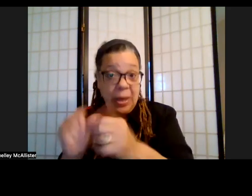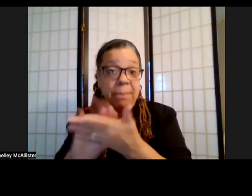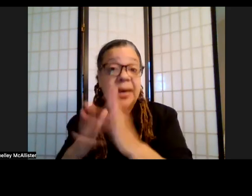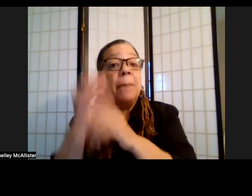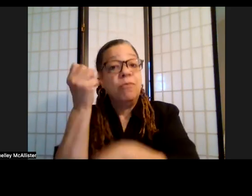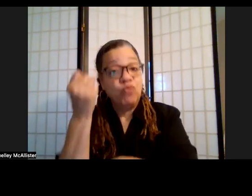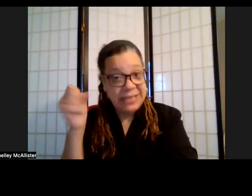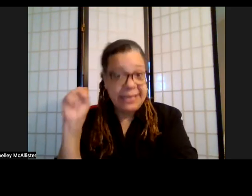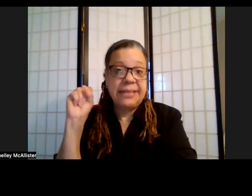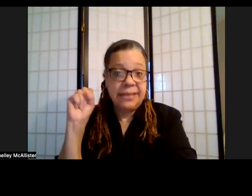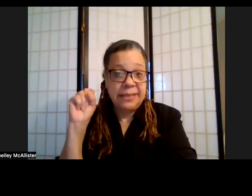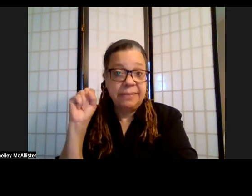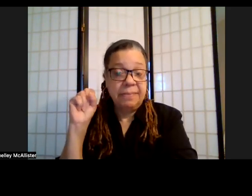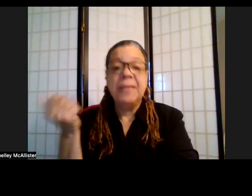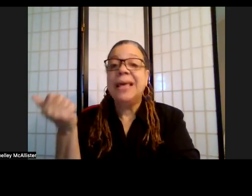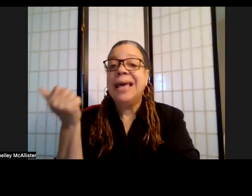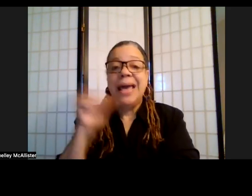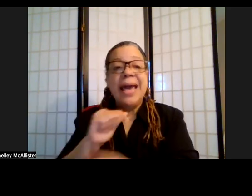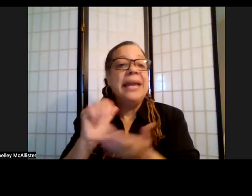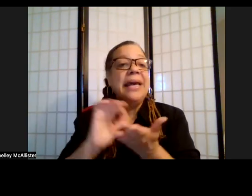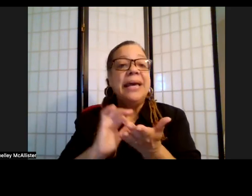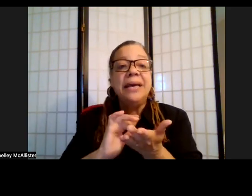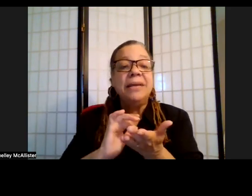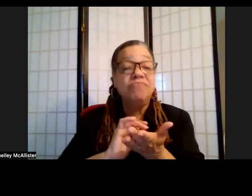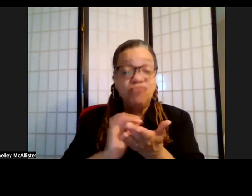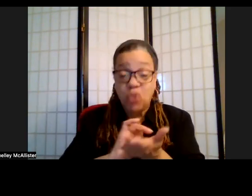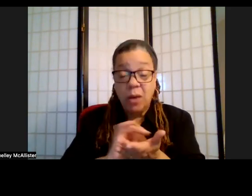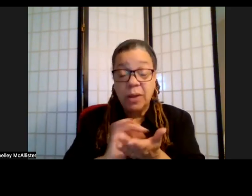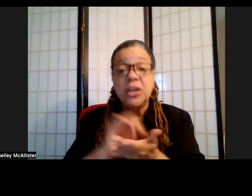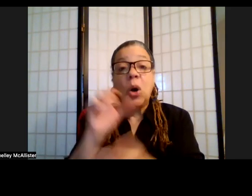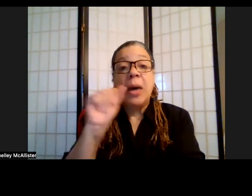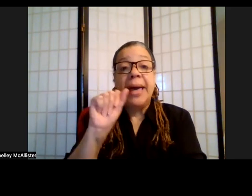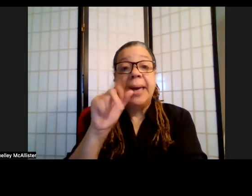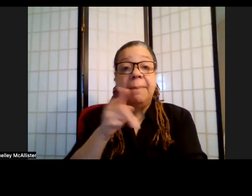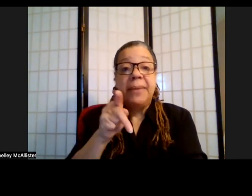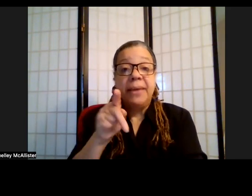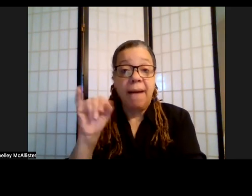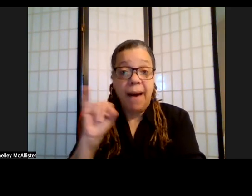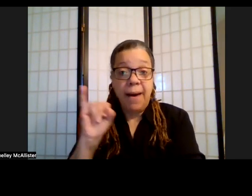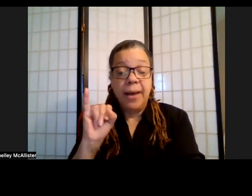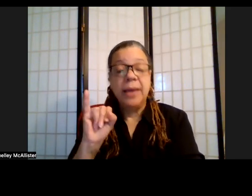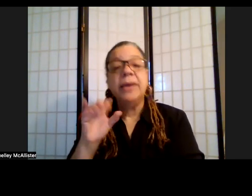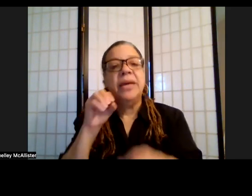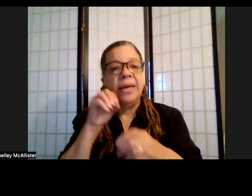The active part of any drug is called the active pharmaceutical ingredient, or API. Inside the body, different drugs release their API at different